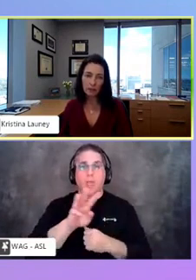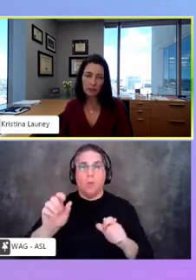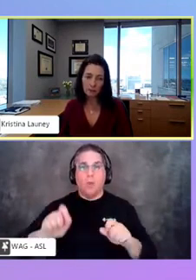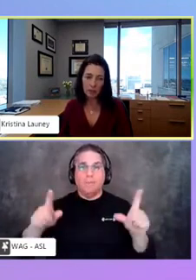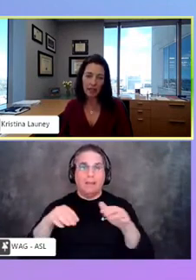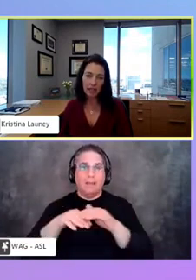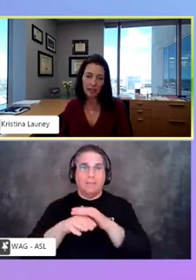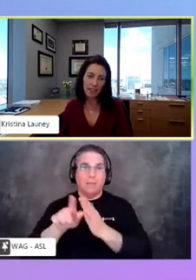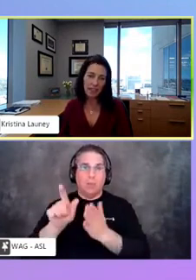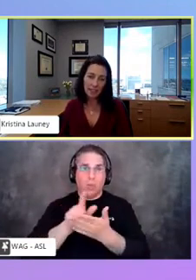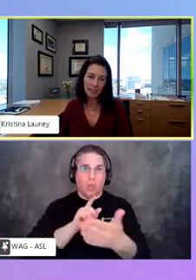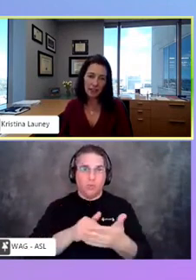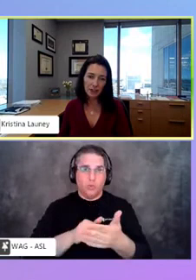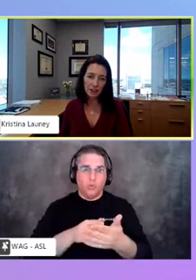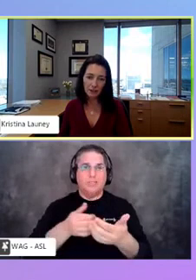next